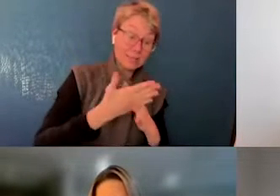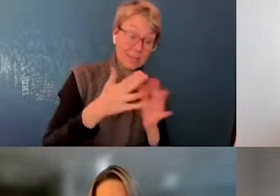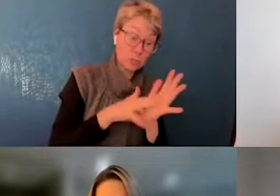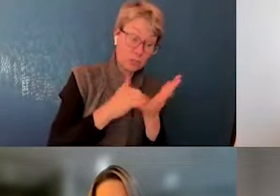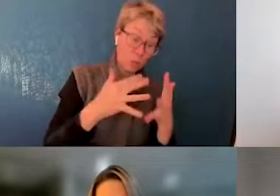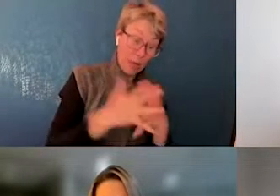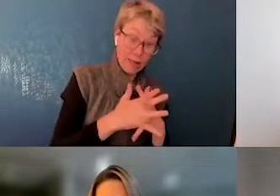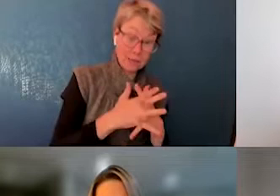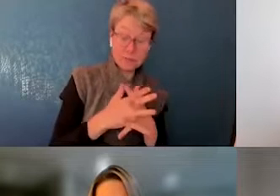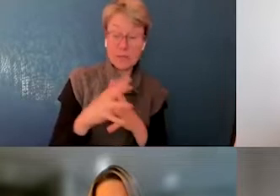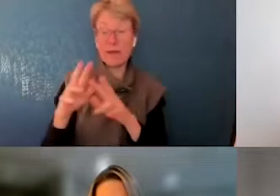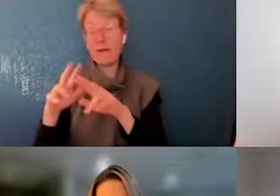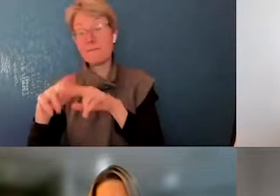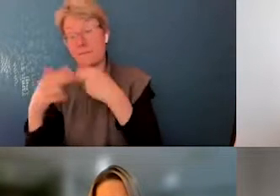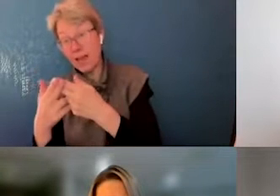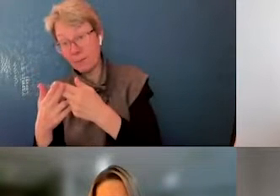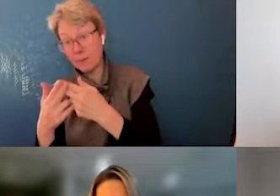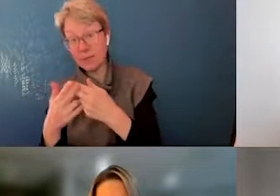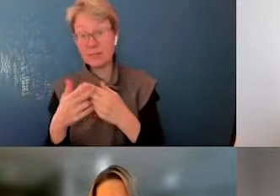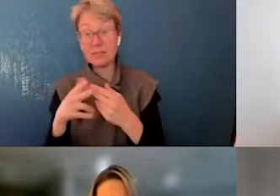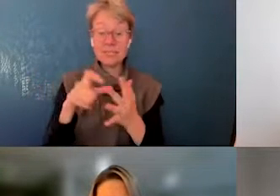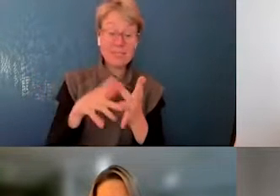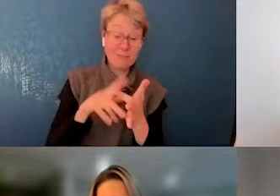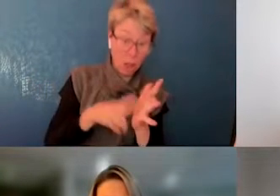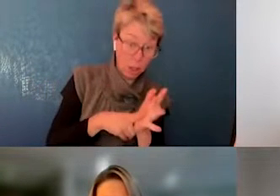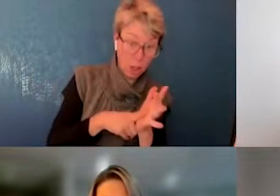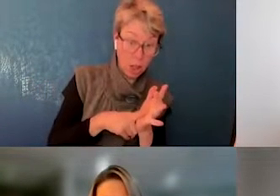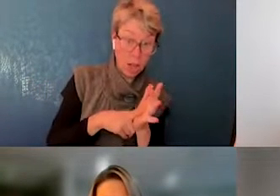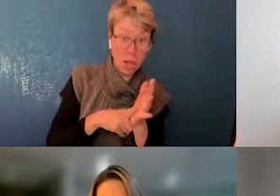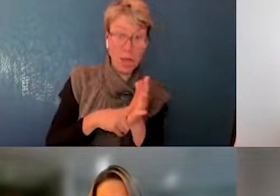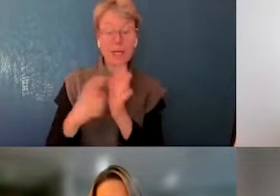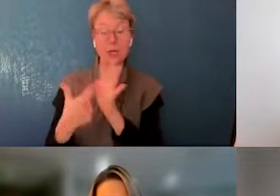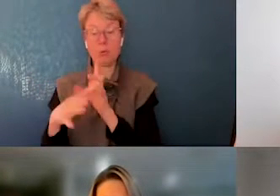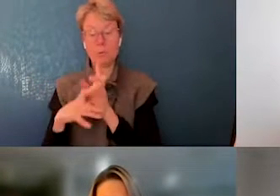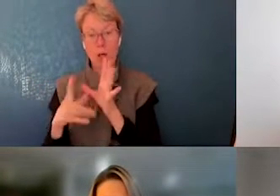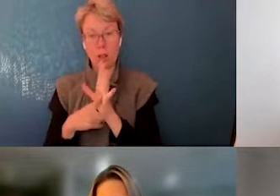civil and criminal law divisions of legal aid um our next webinar is tomorrow um